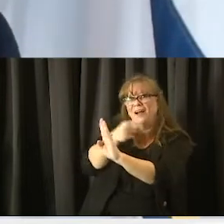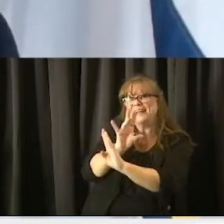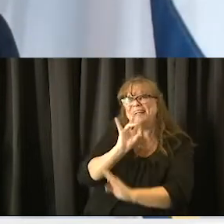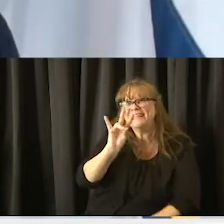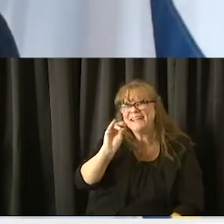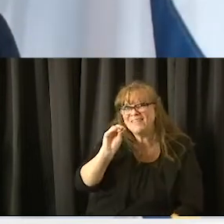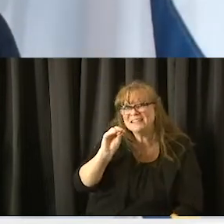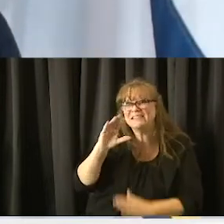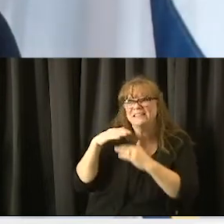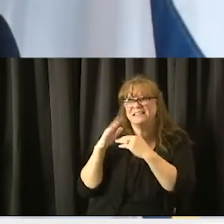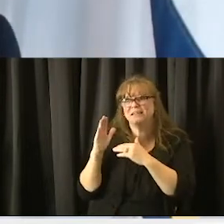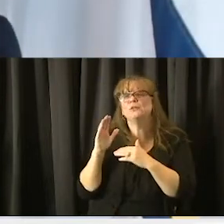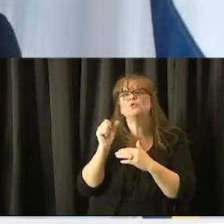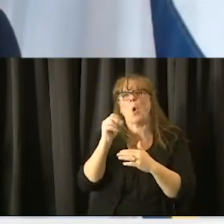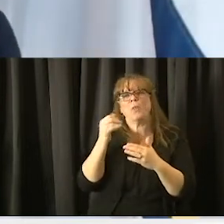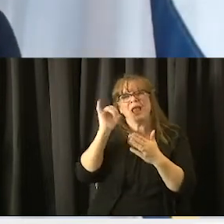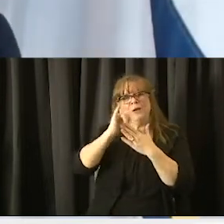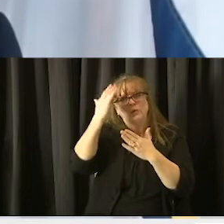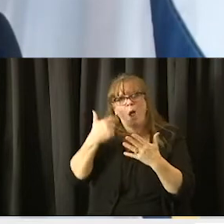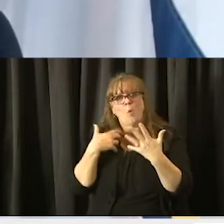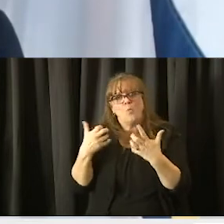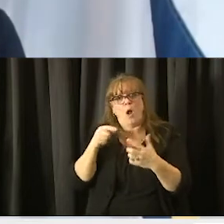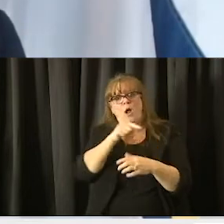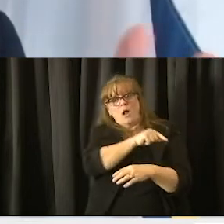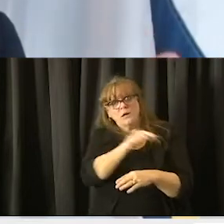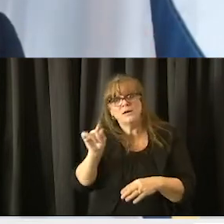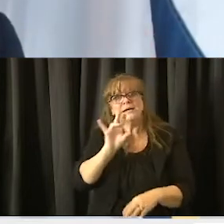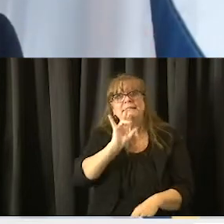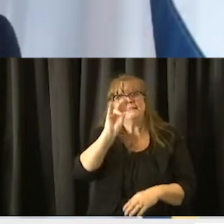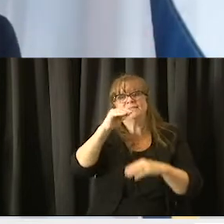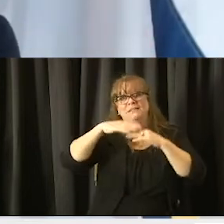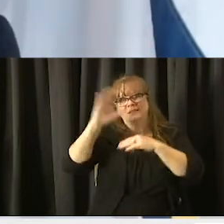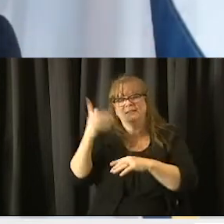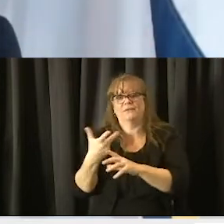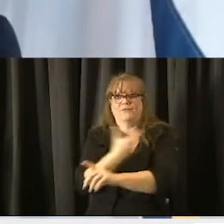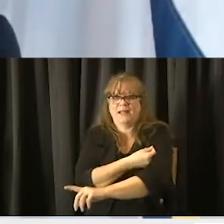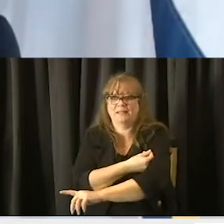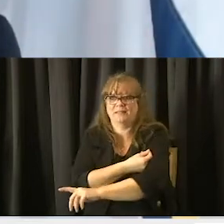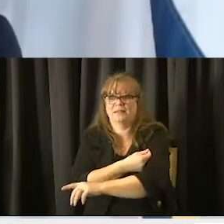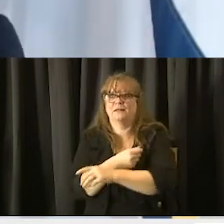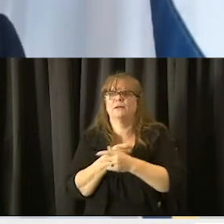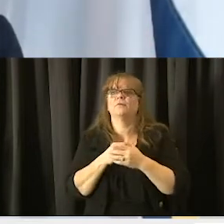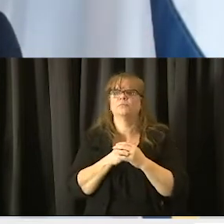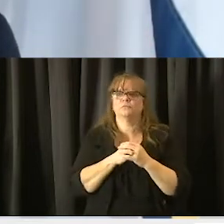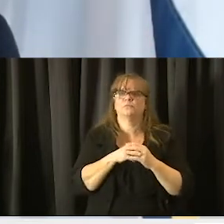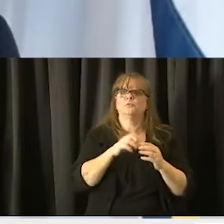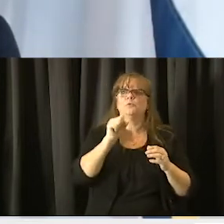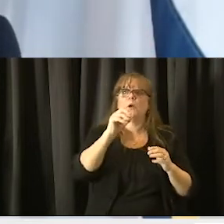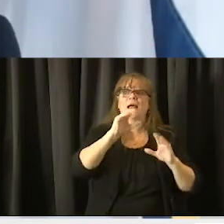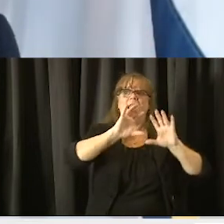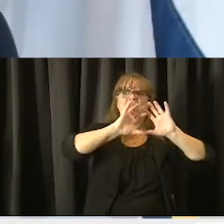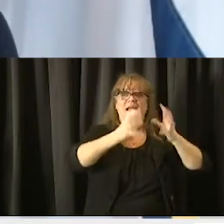kova 19 were 70 and up uh we wanted to target that larger group initially to reduce fatalities by 78